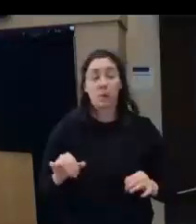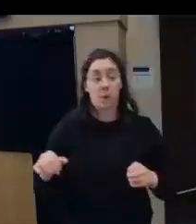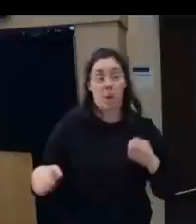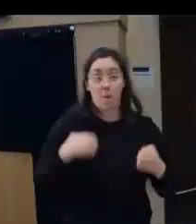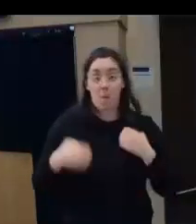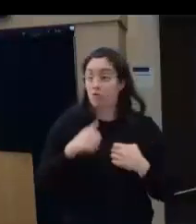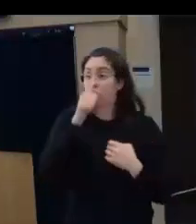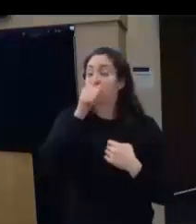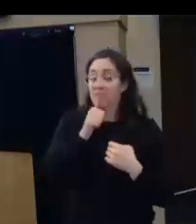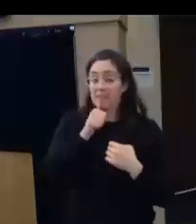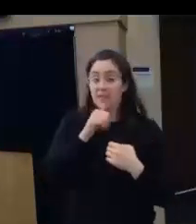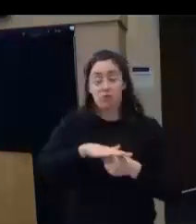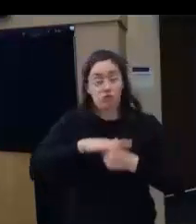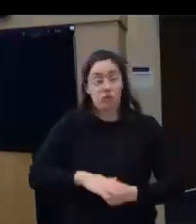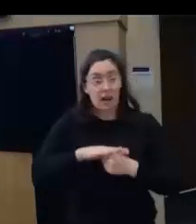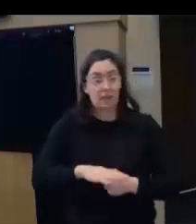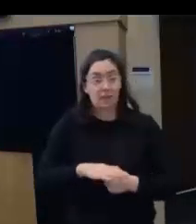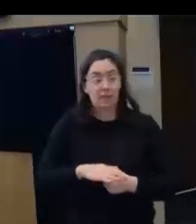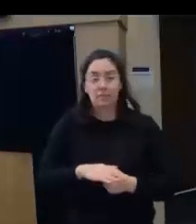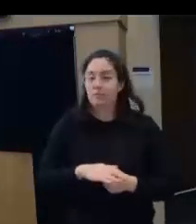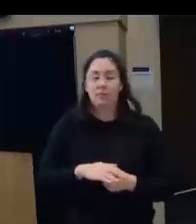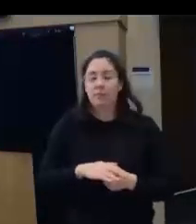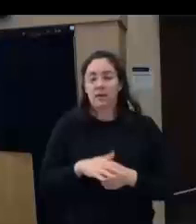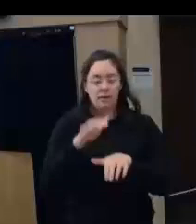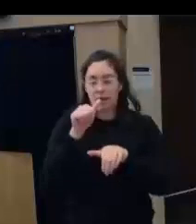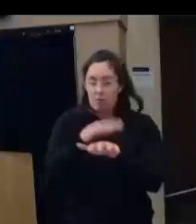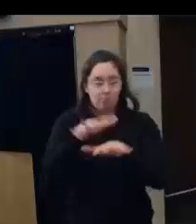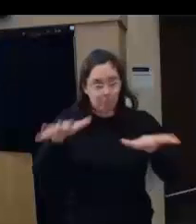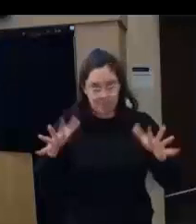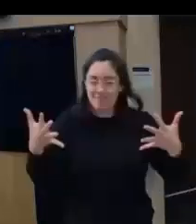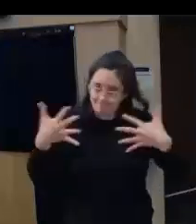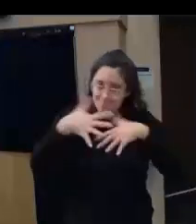resilience and emotional distress are not mutually exclusive here so these are what